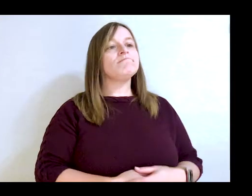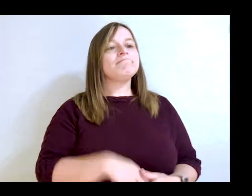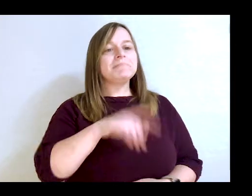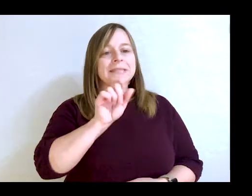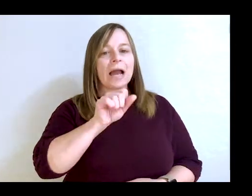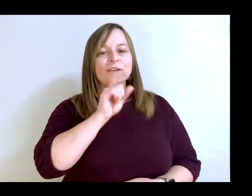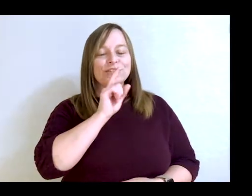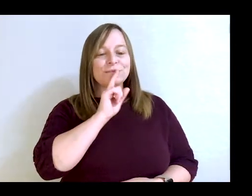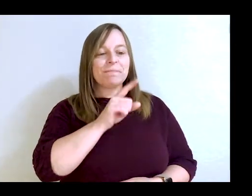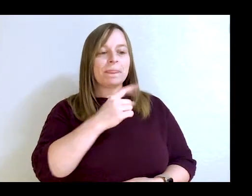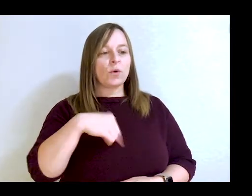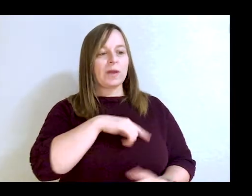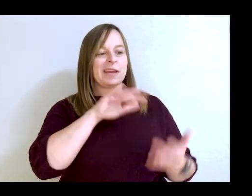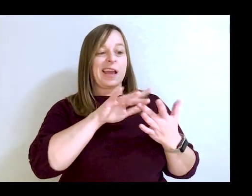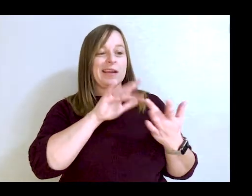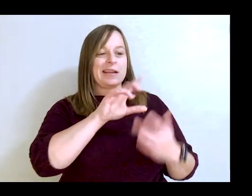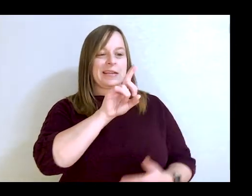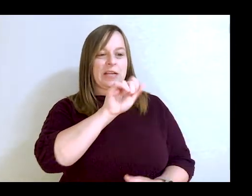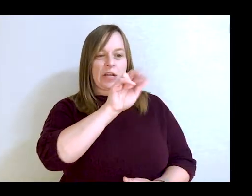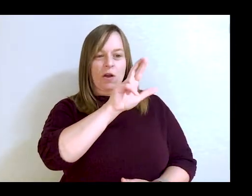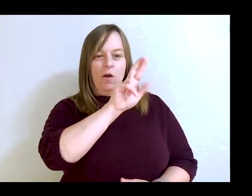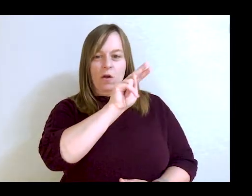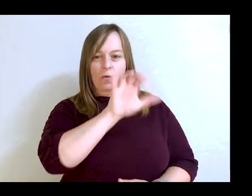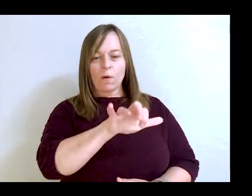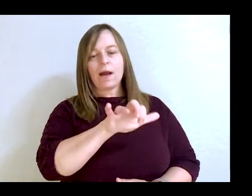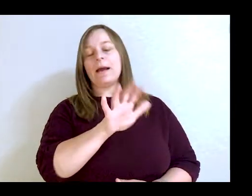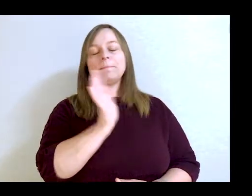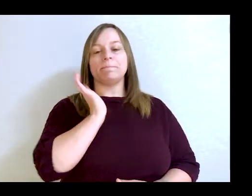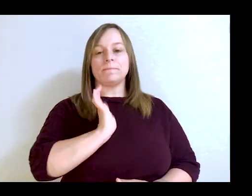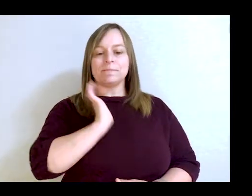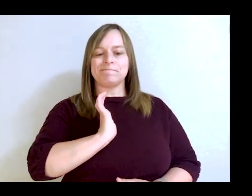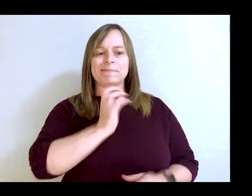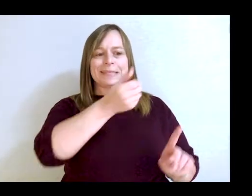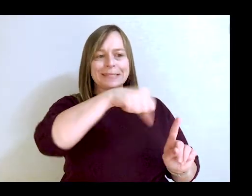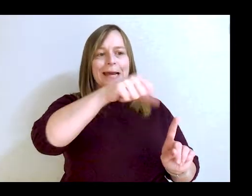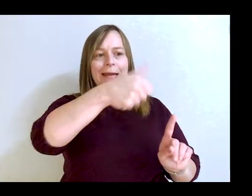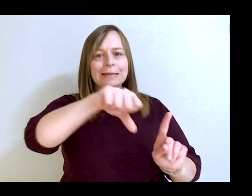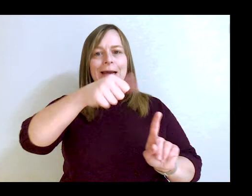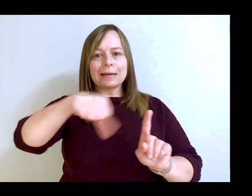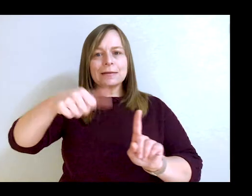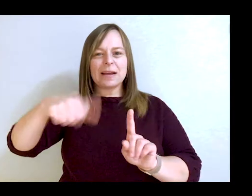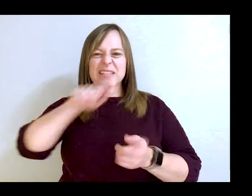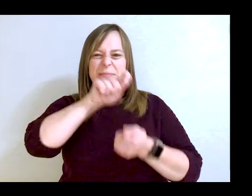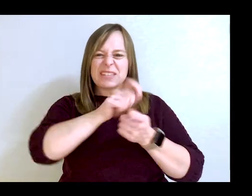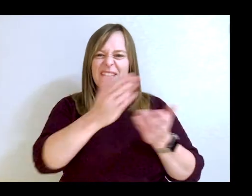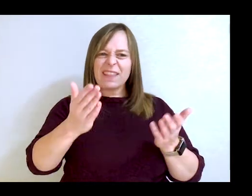M: Well we had contacted you because we were being denied certain things that